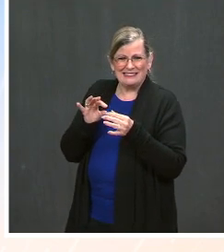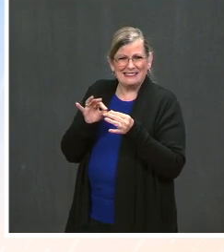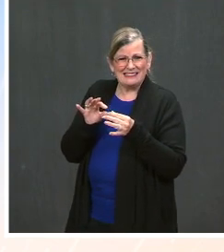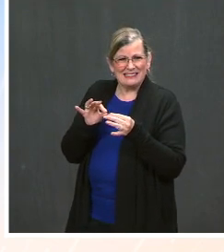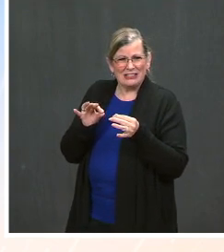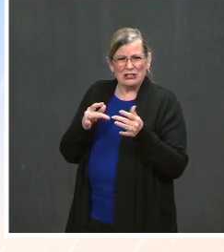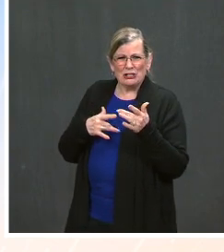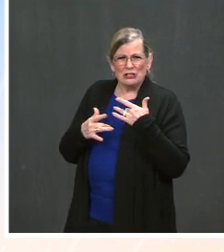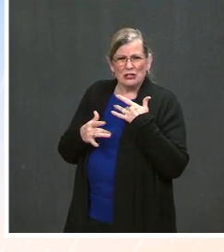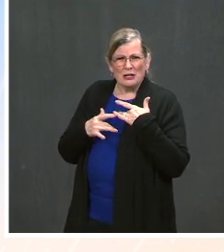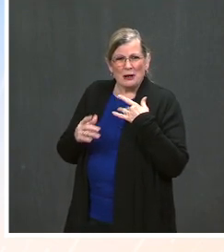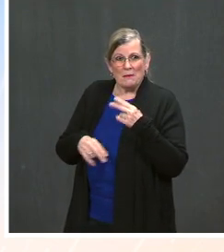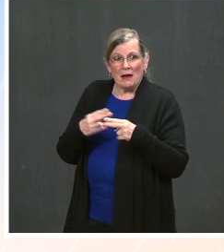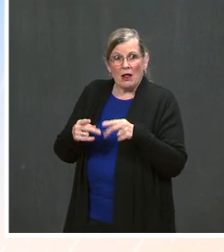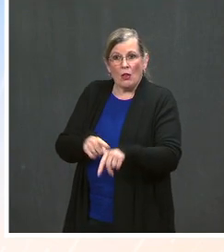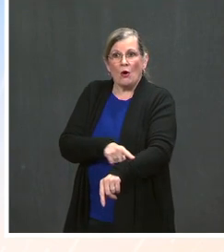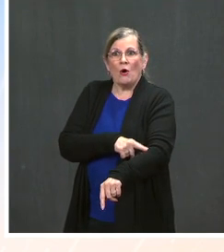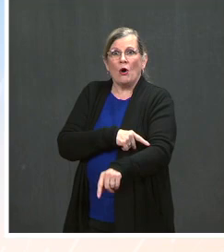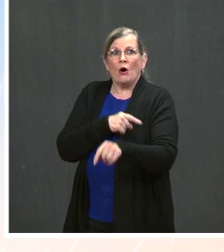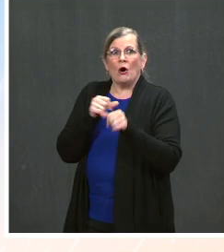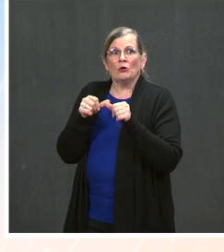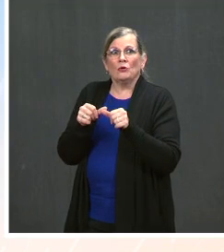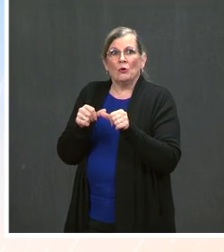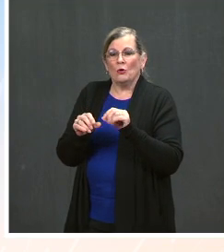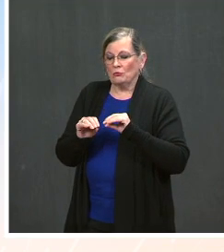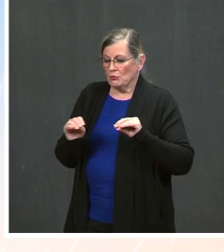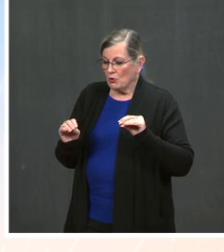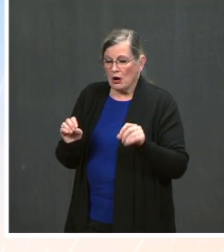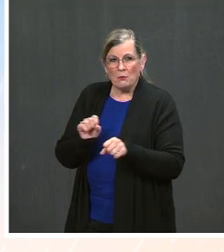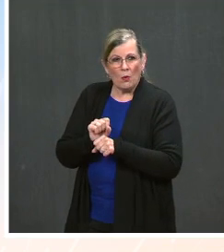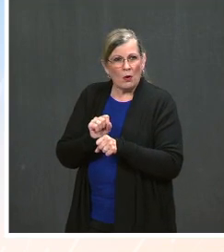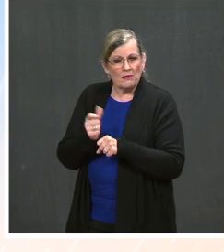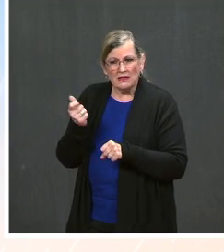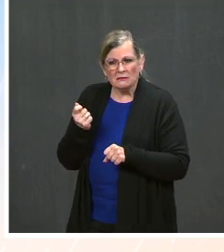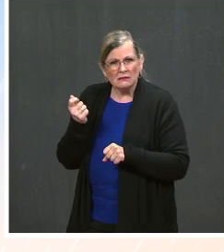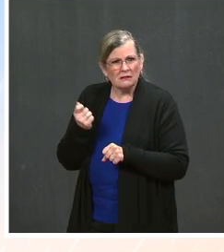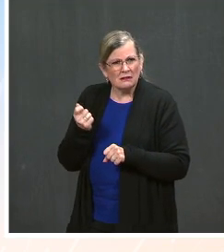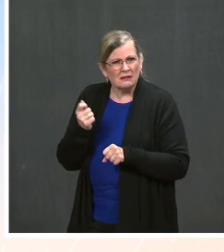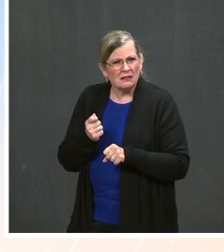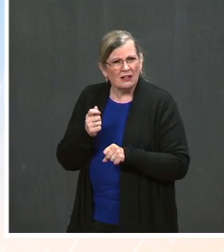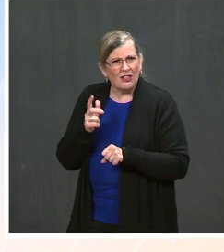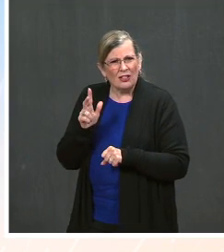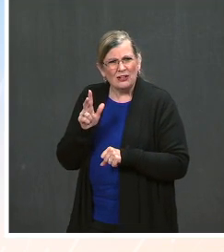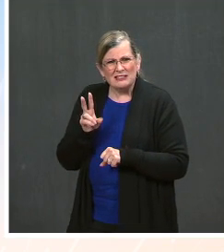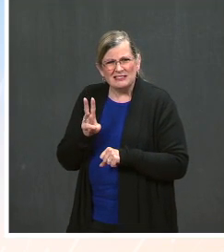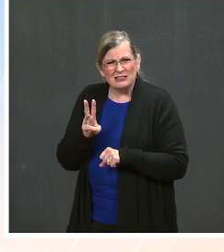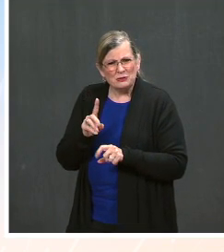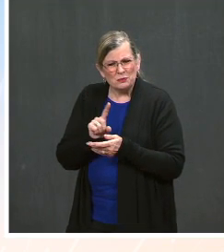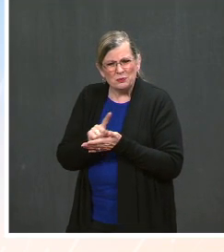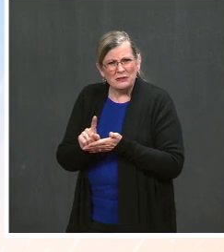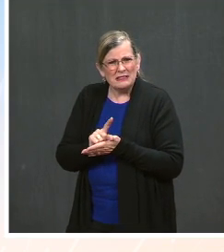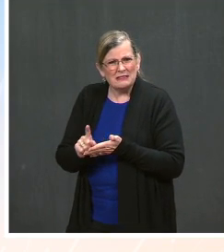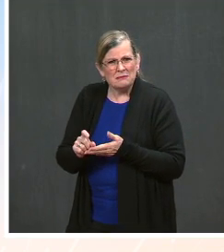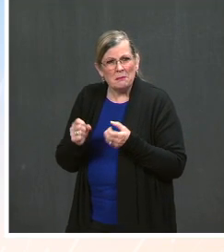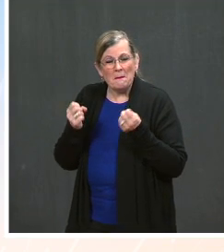you know, over 27 to 30 weeks. We know that, right now, that's such a big proportion of people that are out of work. Is there anything you can do --